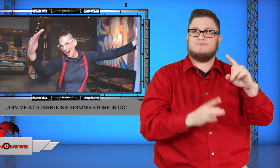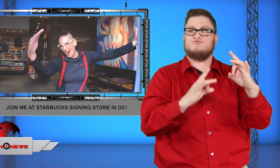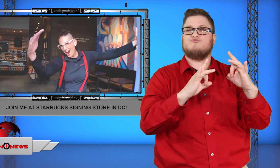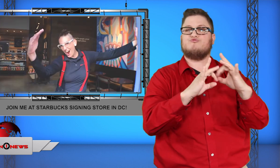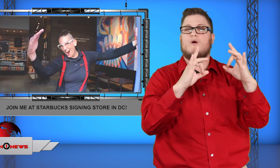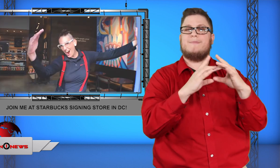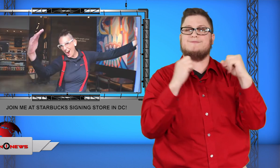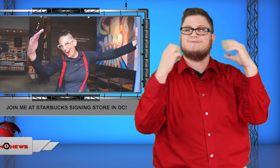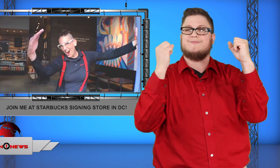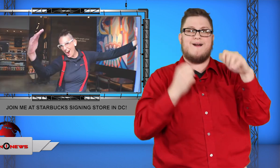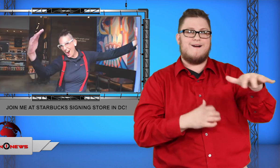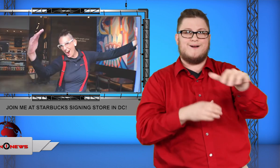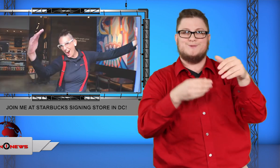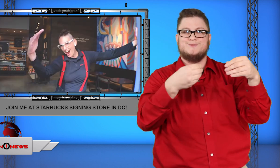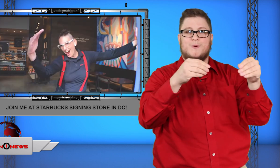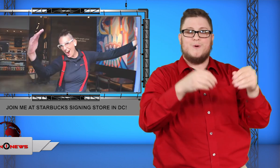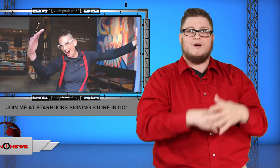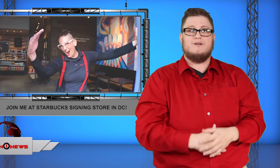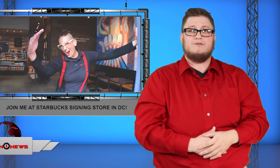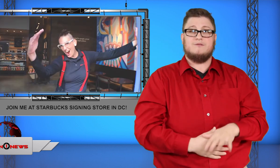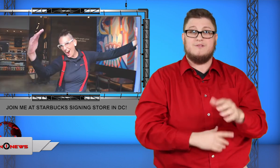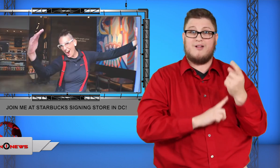and to stop by the Starbucks signing store.